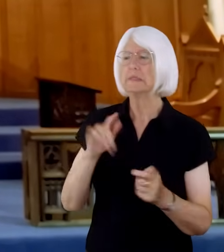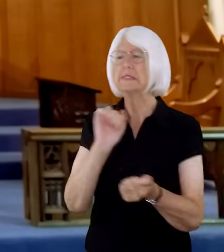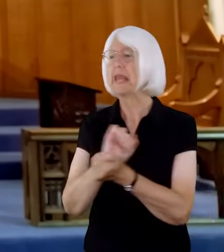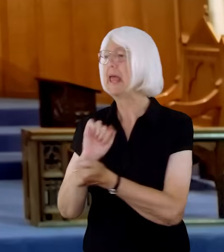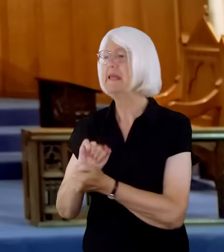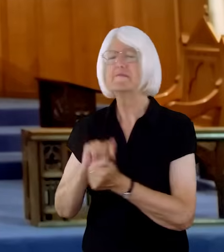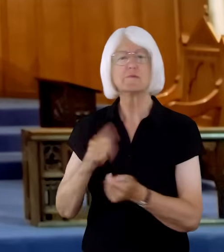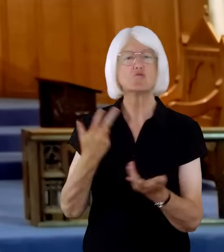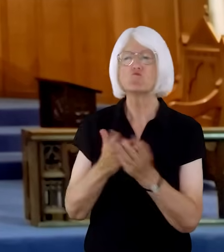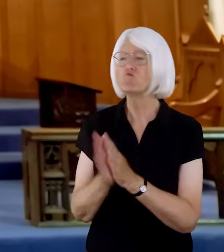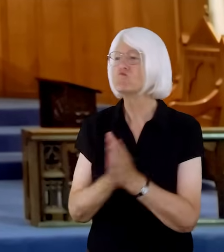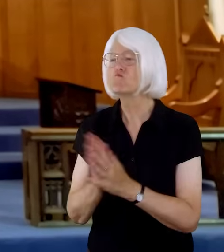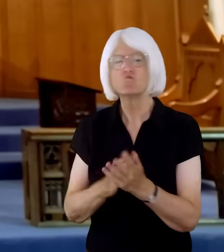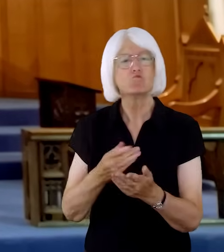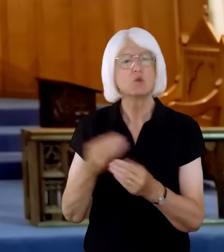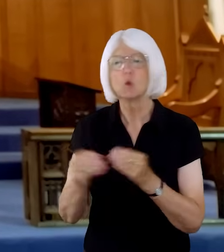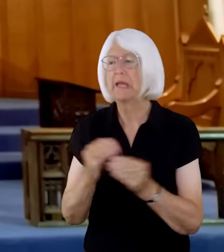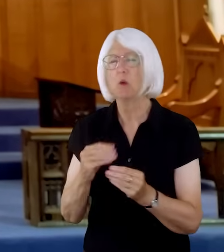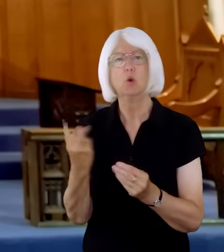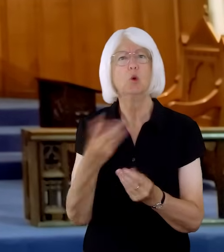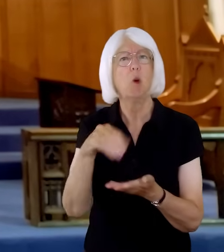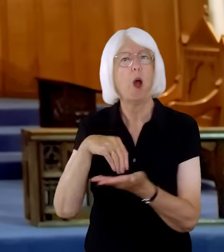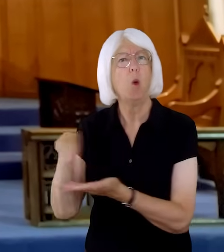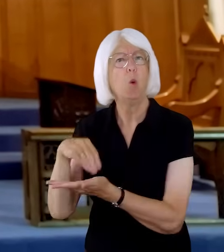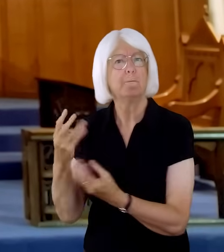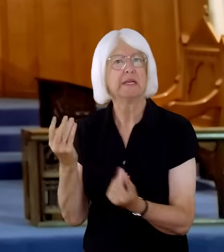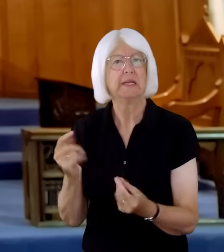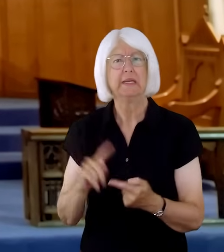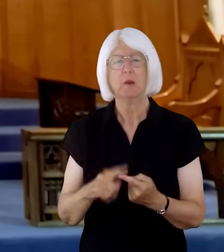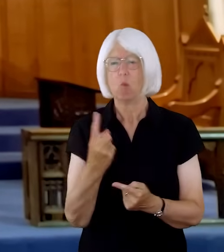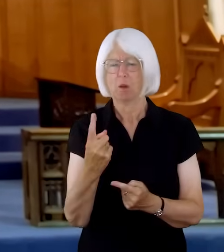When he began the reckoning, one who owed him 10,000 talents was brought to him.